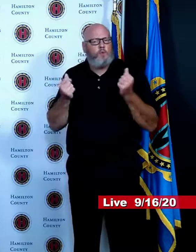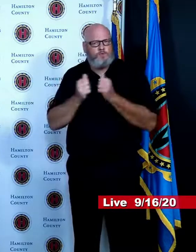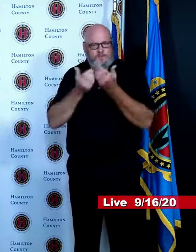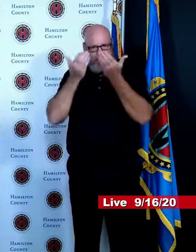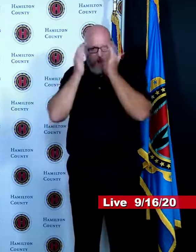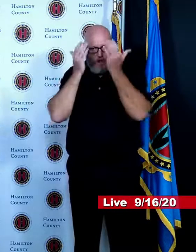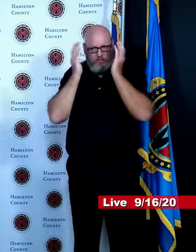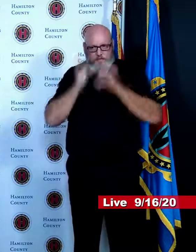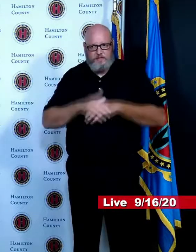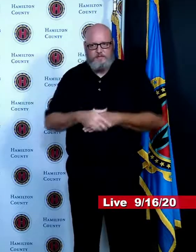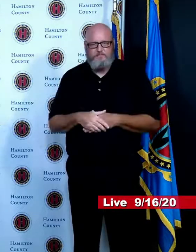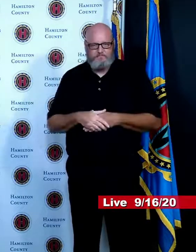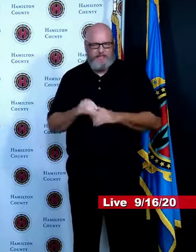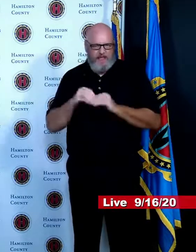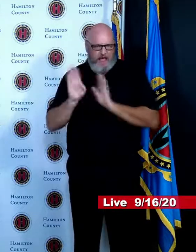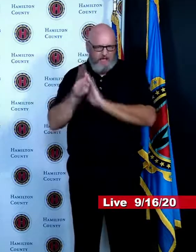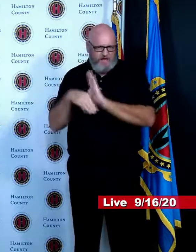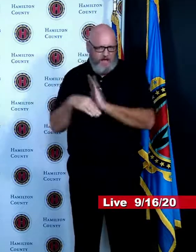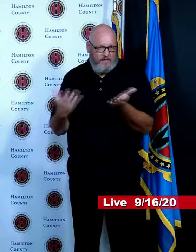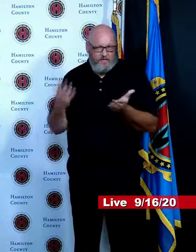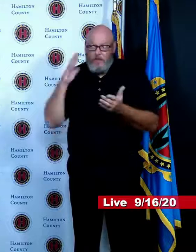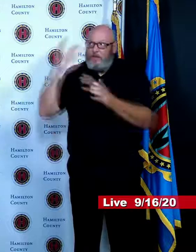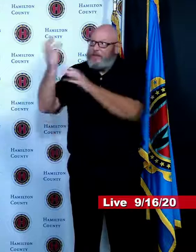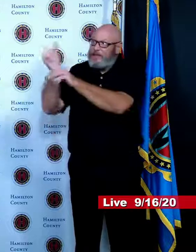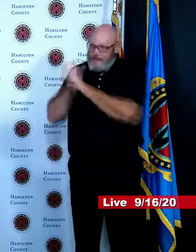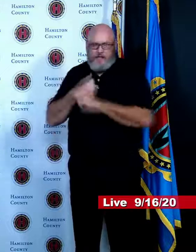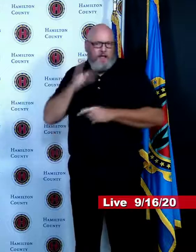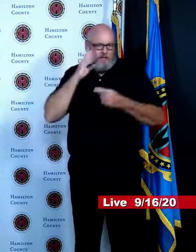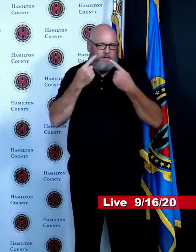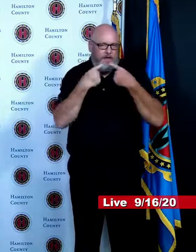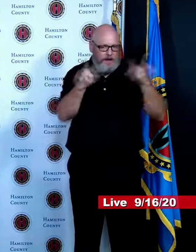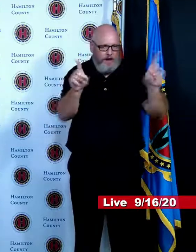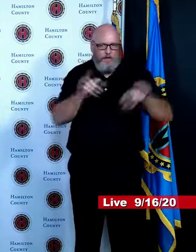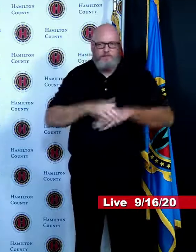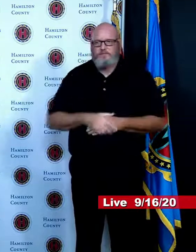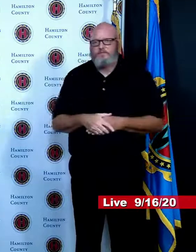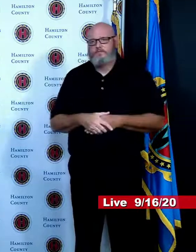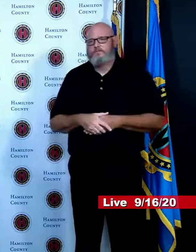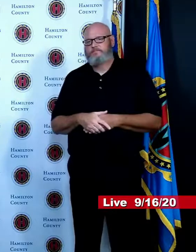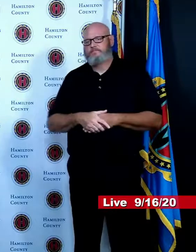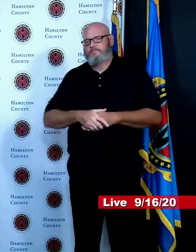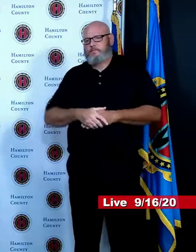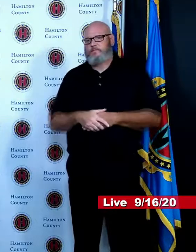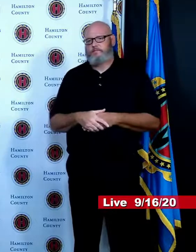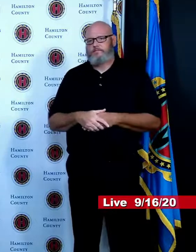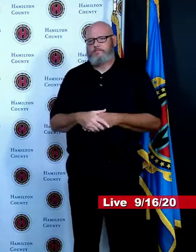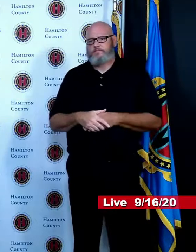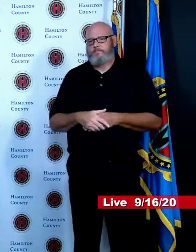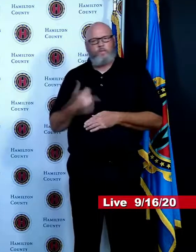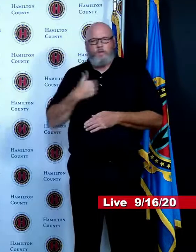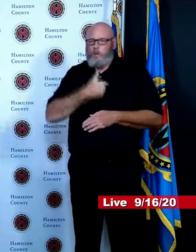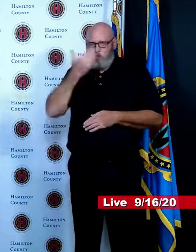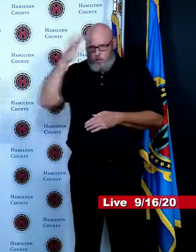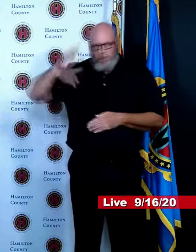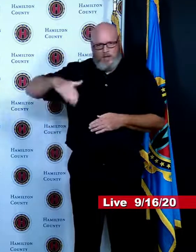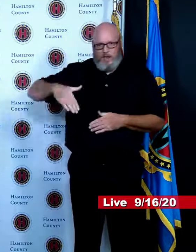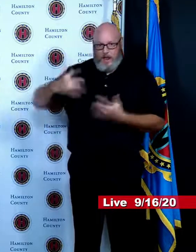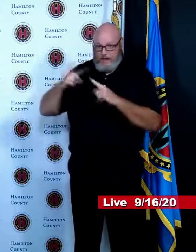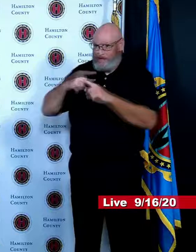at this point we don't know what that guidance will be we can kind of expect it but we don't have guidance for Halloween thank you great question